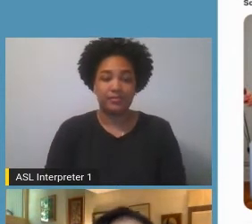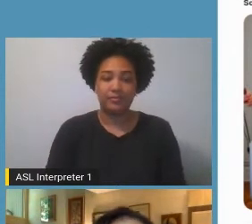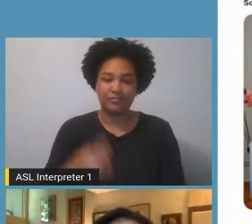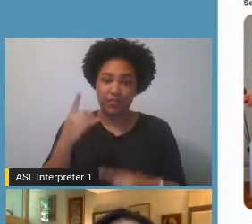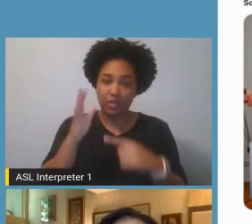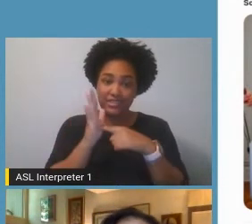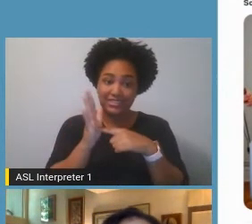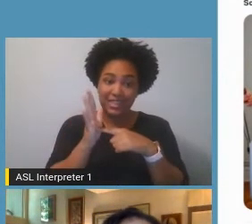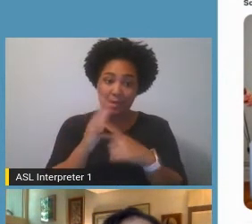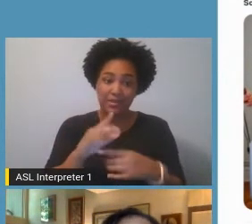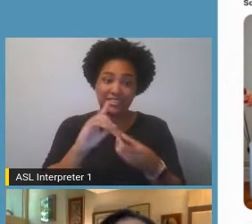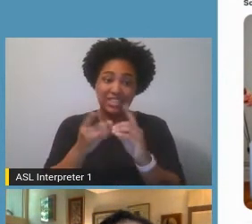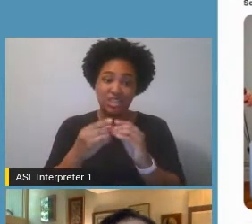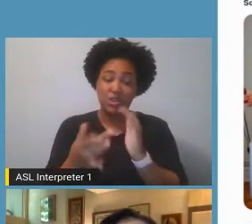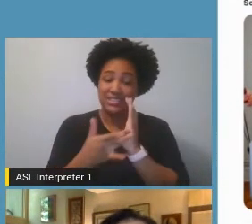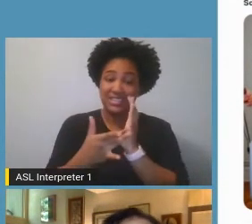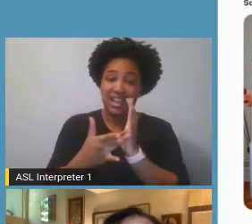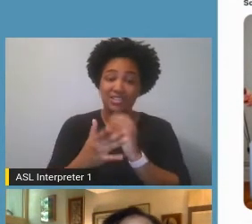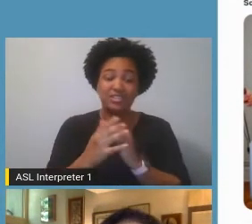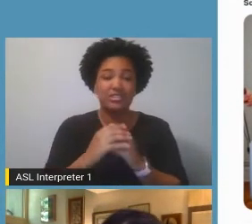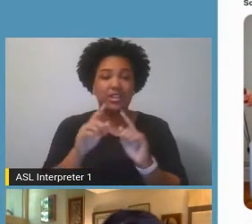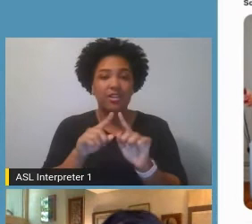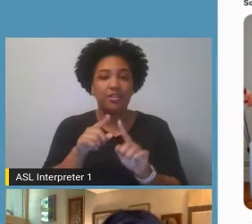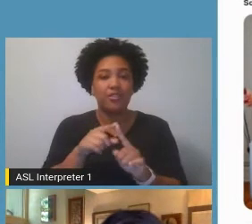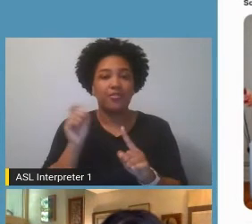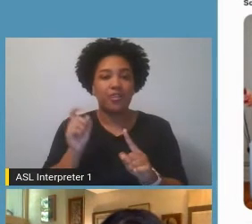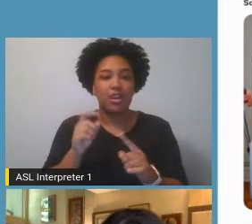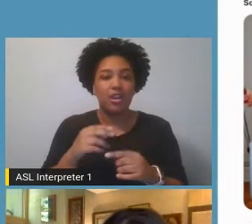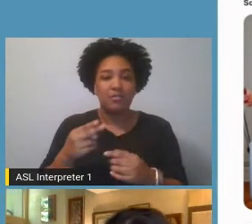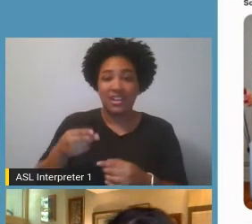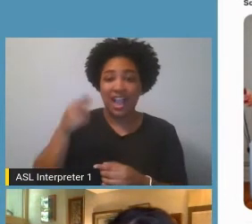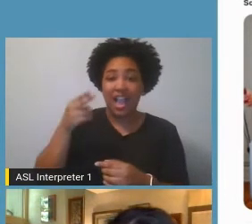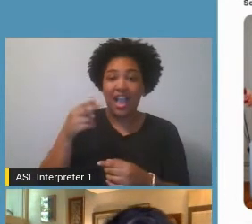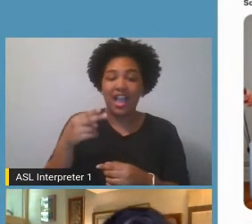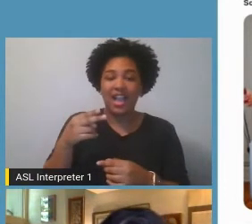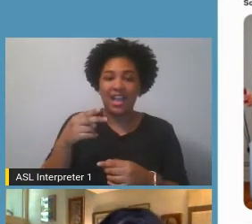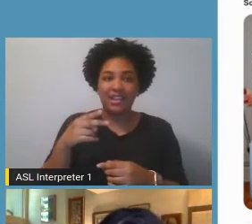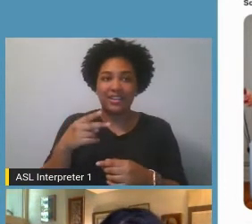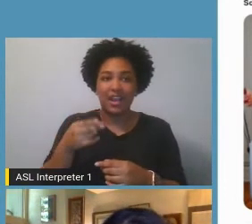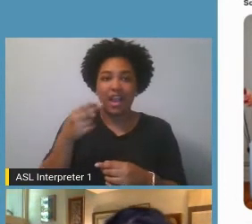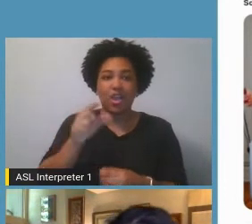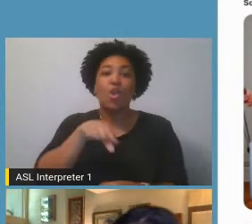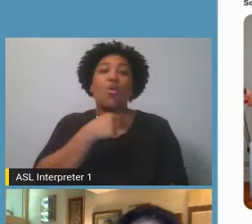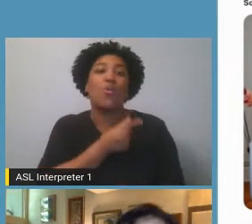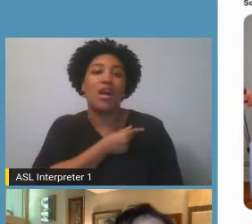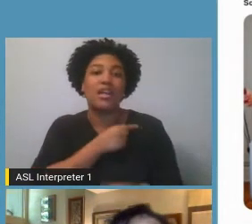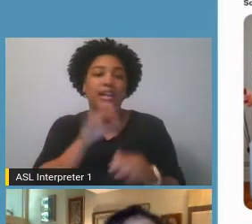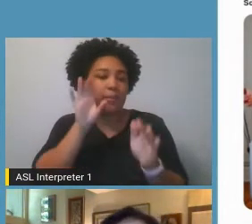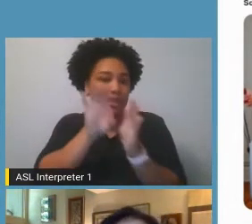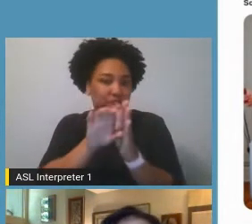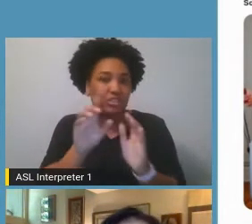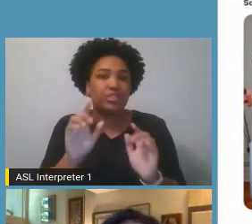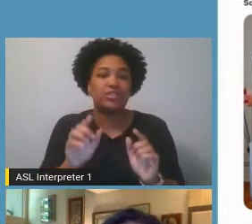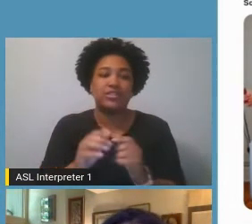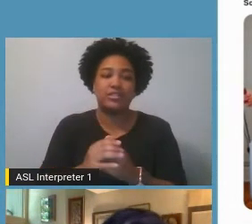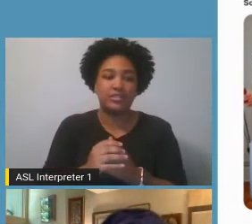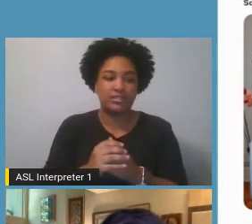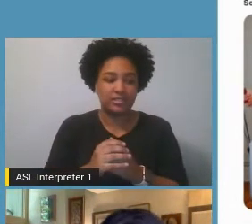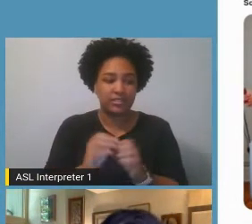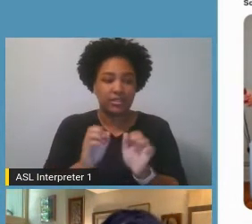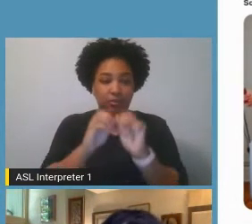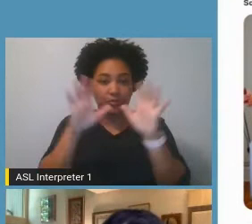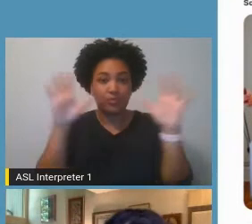technologies from this high-resolution image that there are 3D virtual galleries, you can